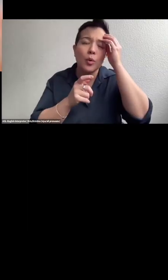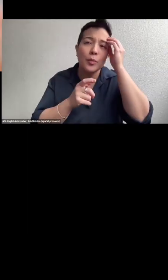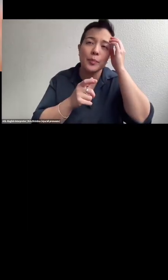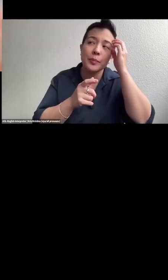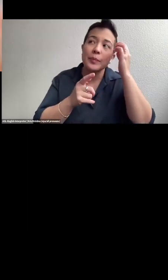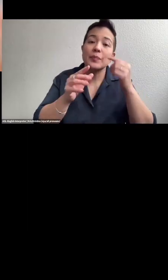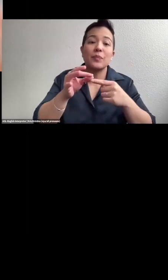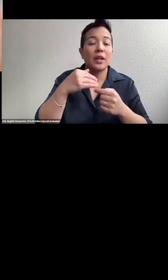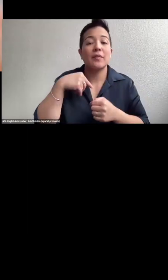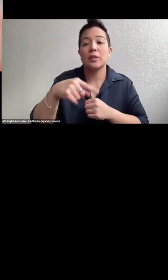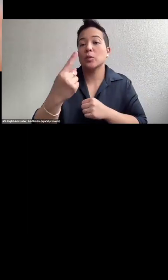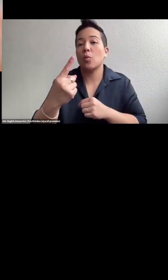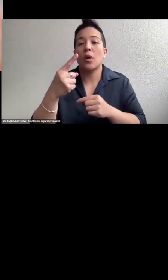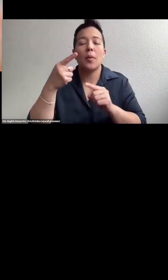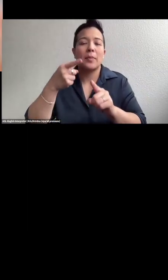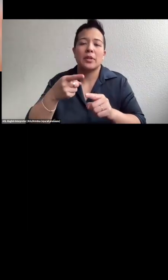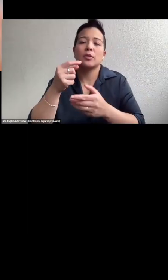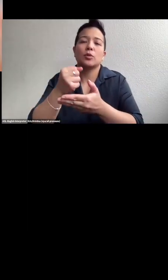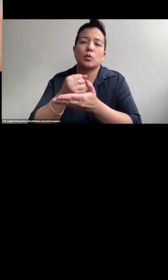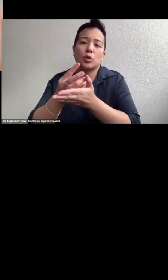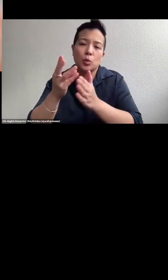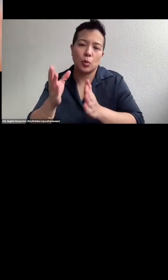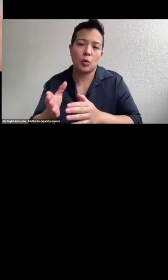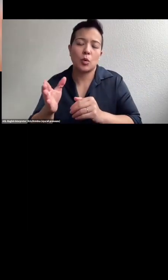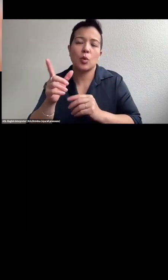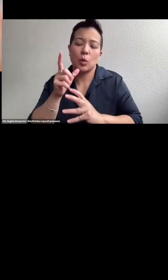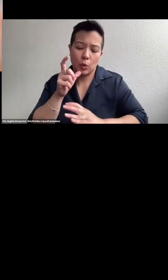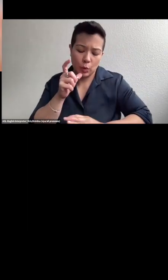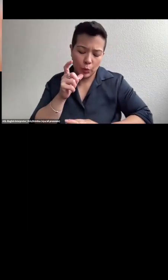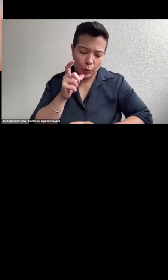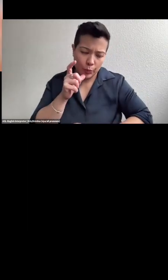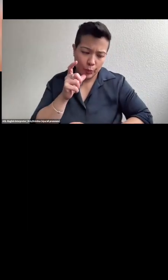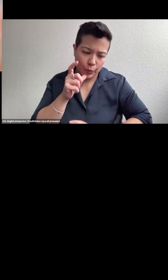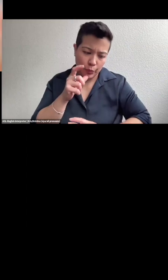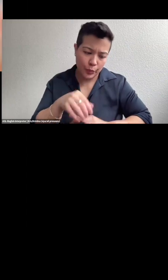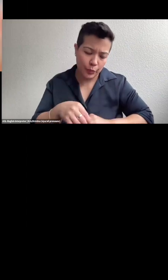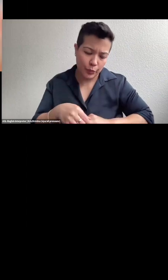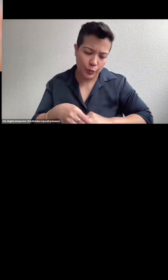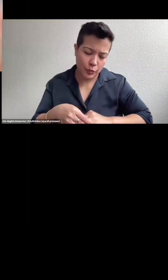had this one particular social worker who was on some